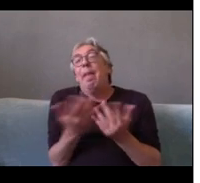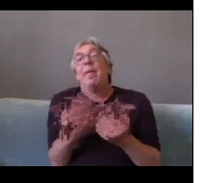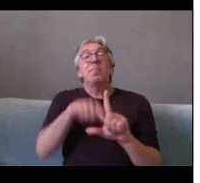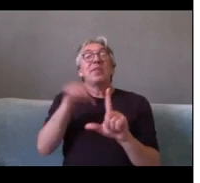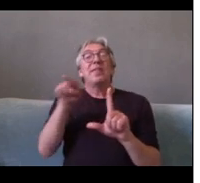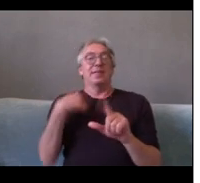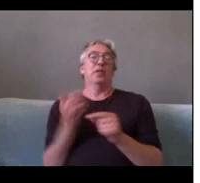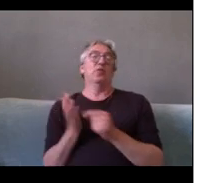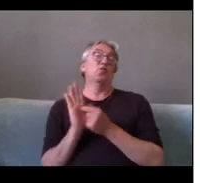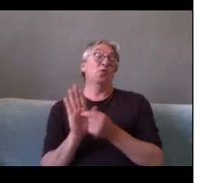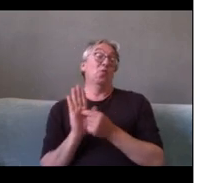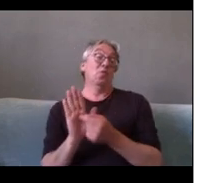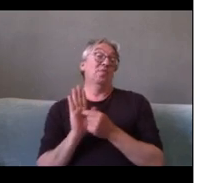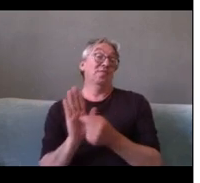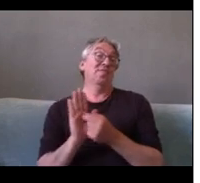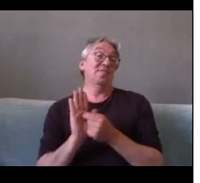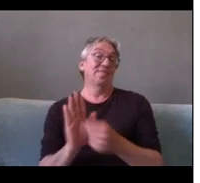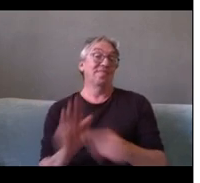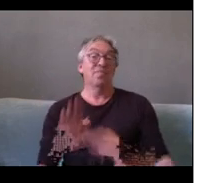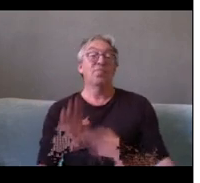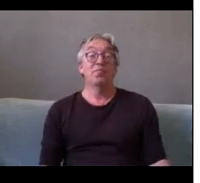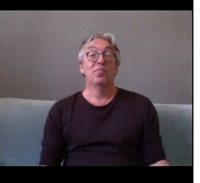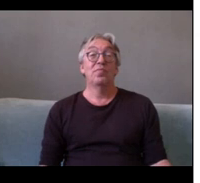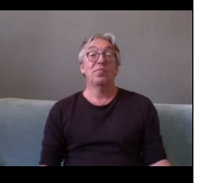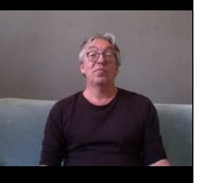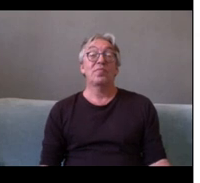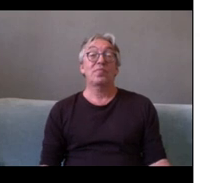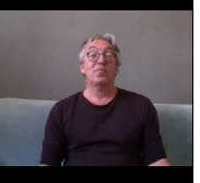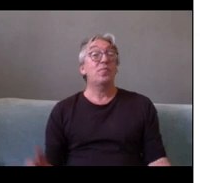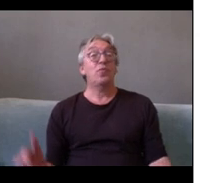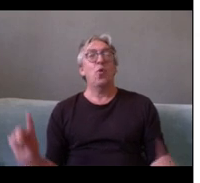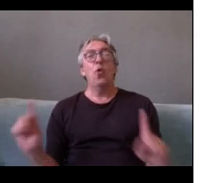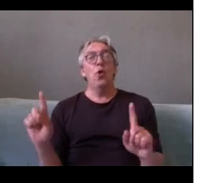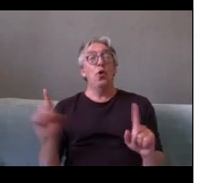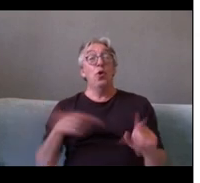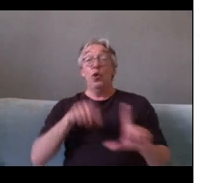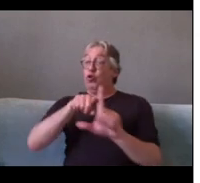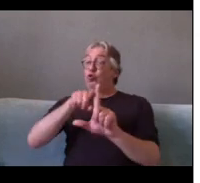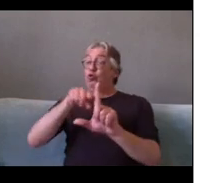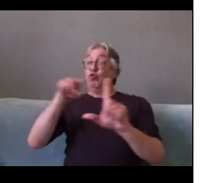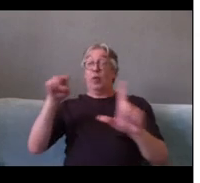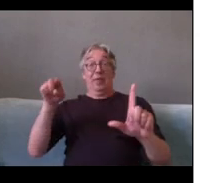The first objective of the statistics on labour market characteristics